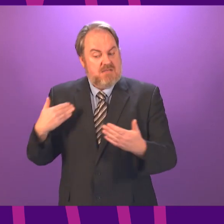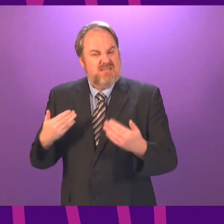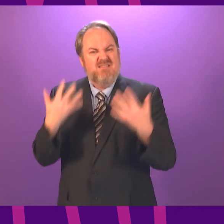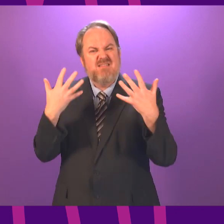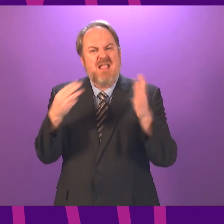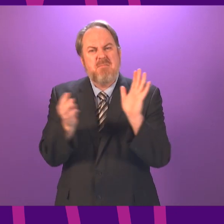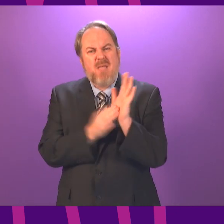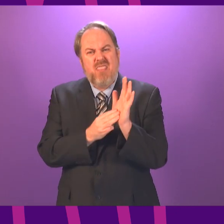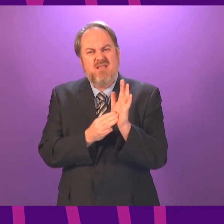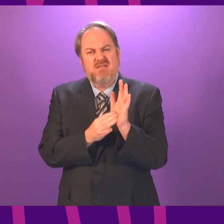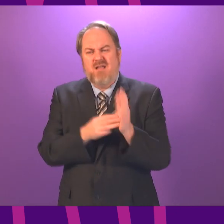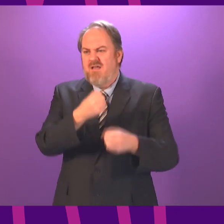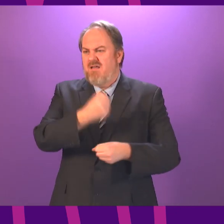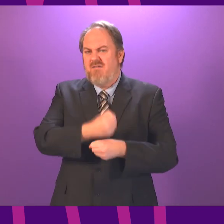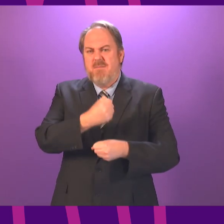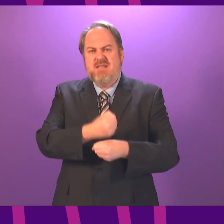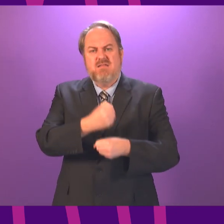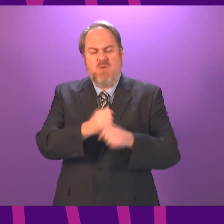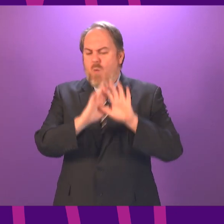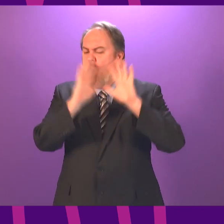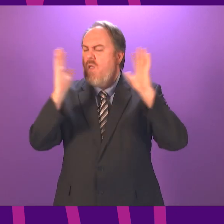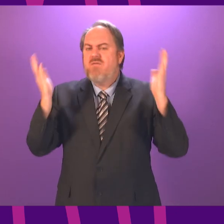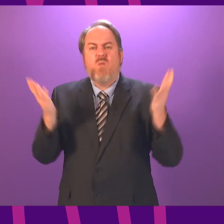Governments across the world made mistakes in their planning for and handling of the